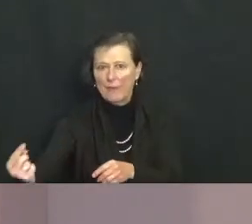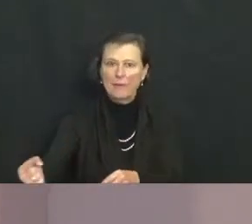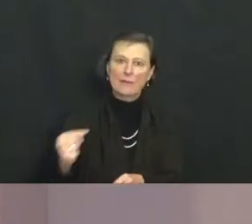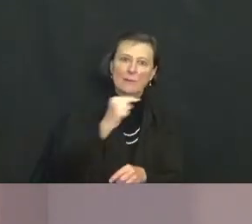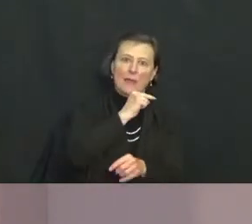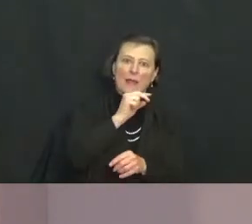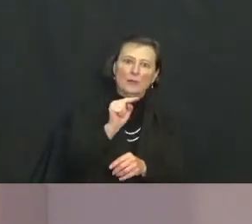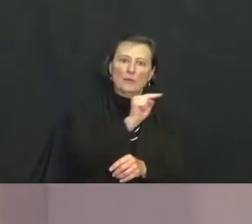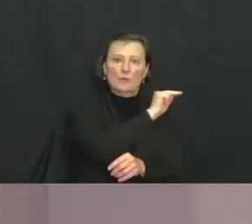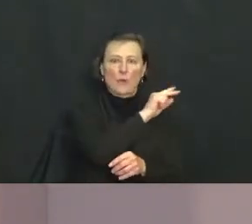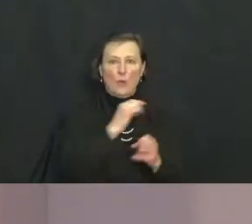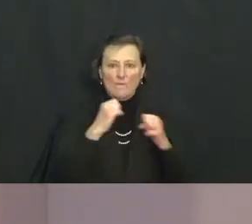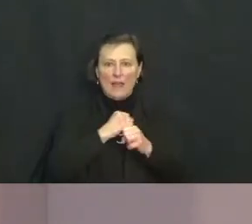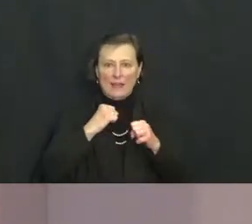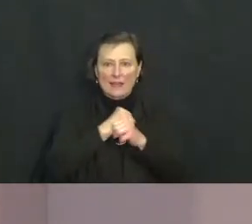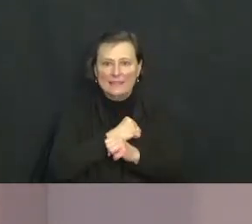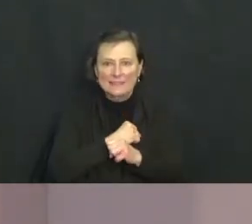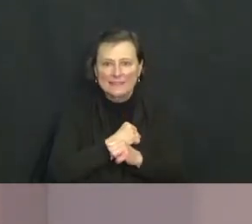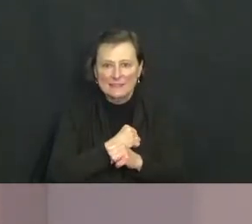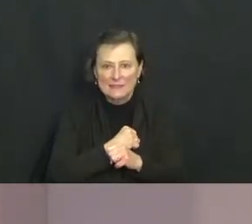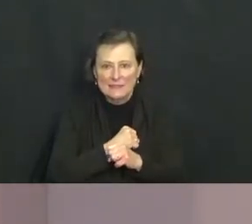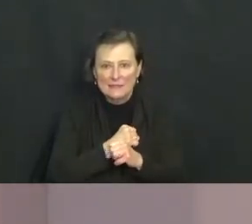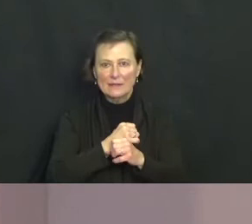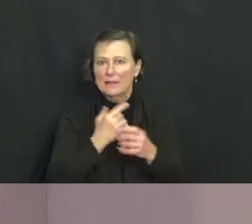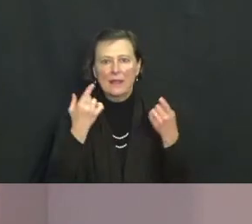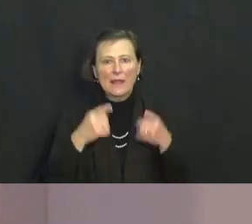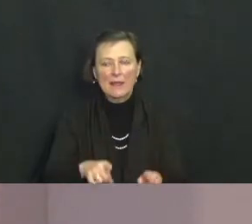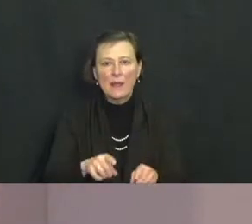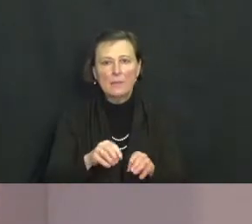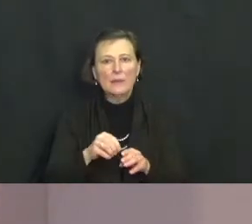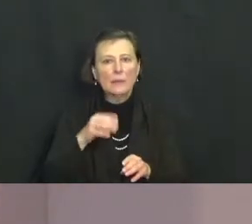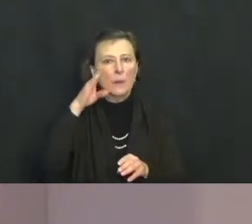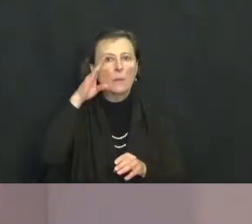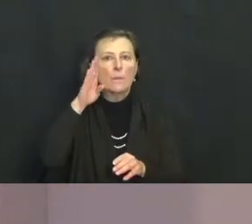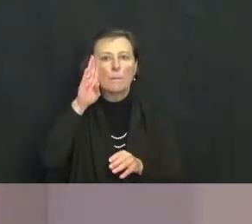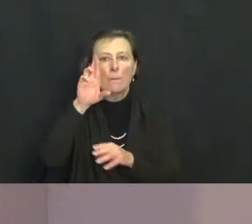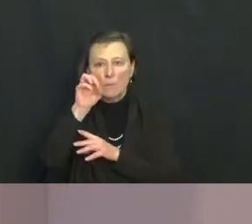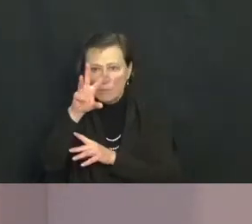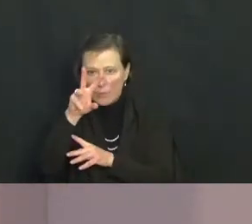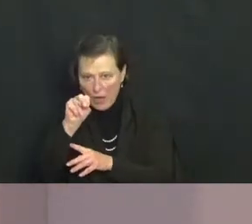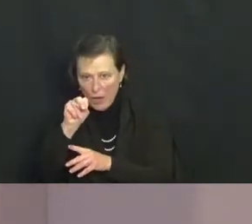to fight, the fight that resulted in Brown versus Board of Education.